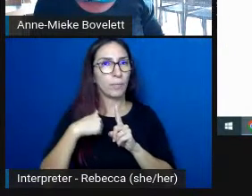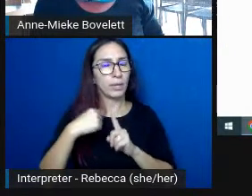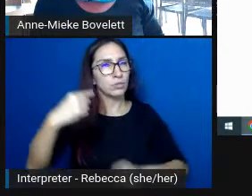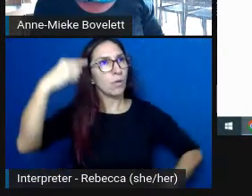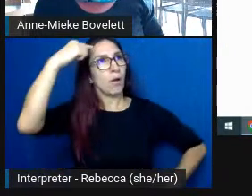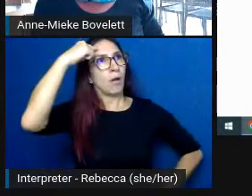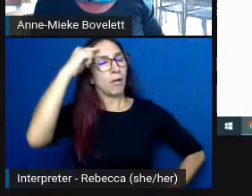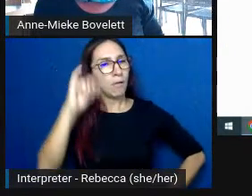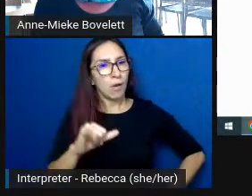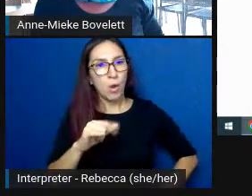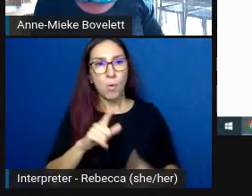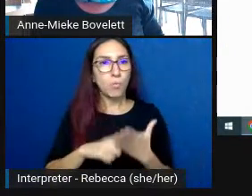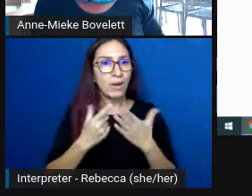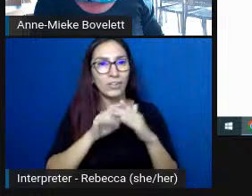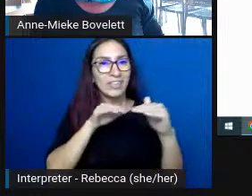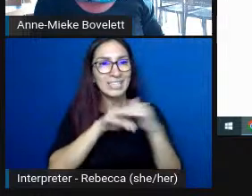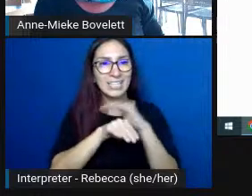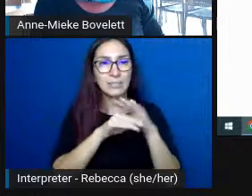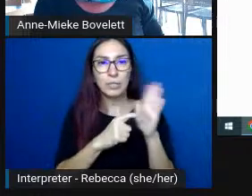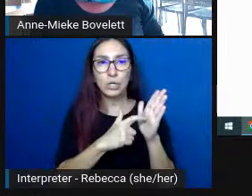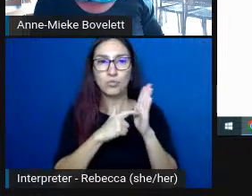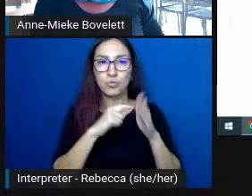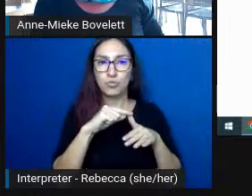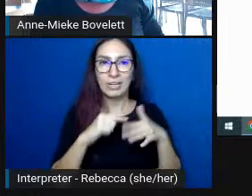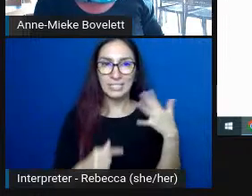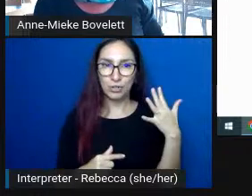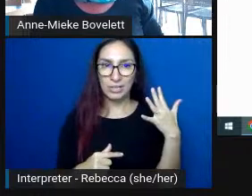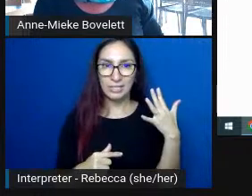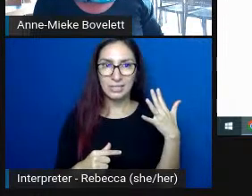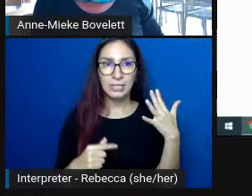Lazar Bulatovic: Sorry but that is a triggering question for me.